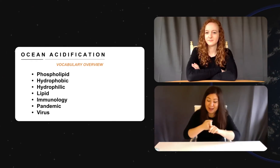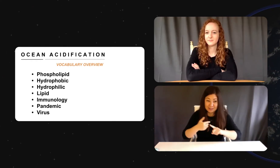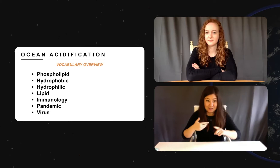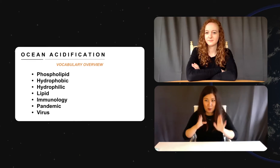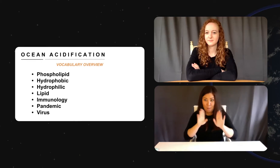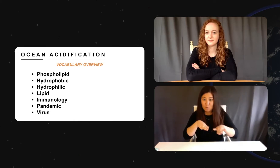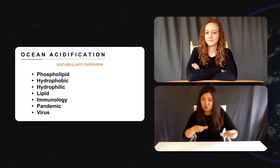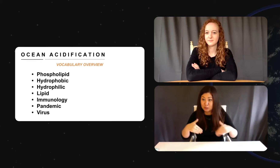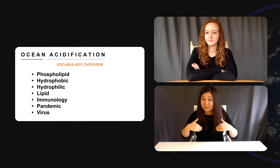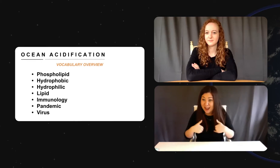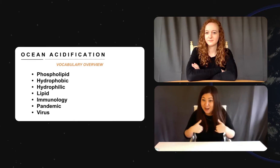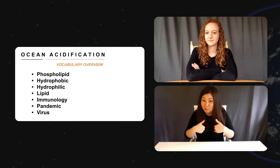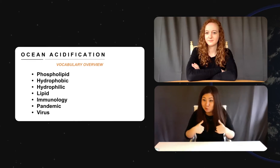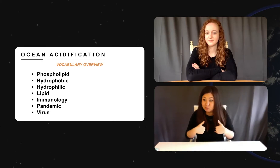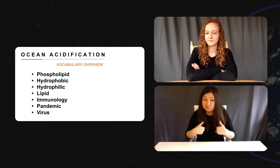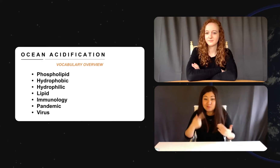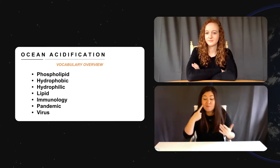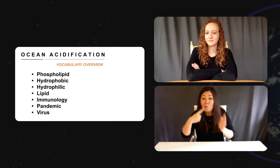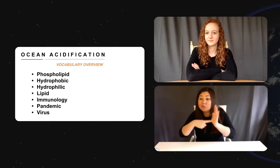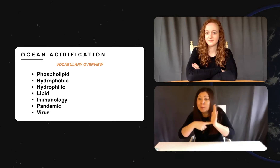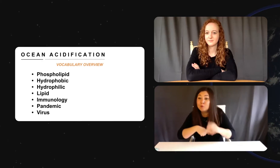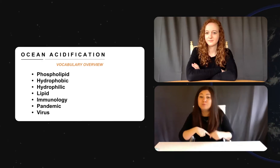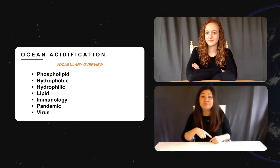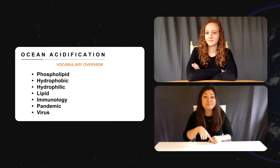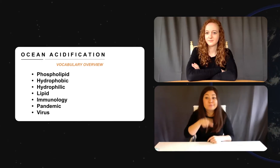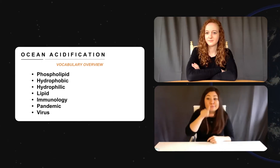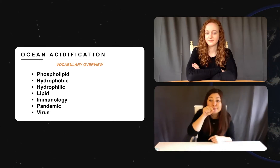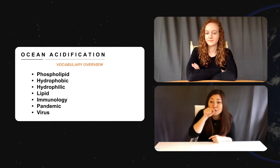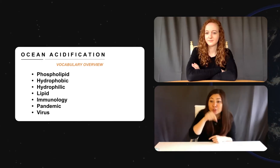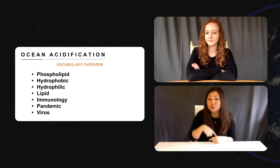The impact to marine life is tremendous.